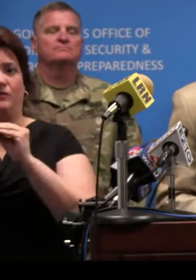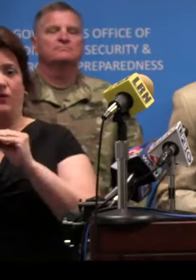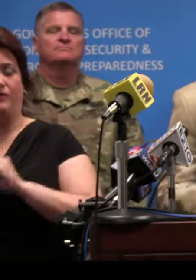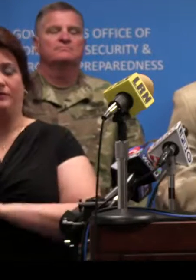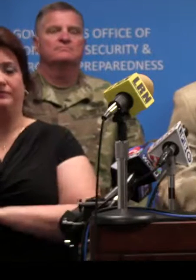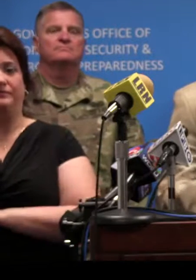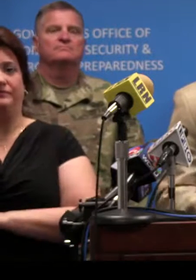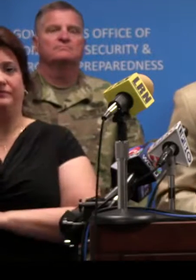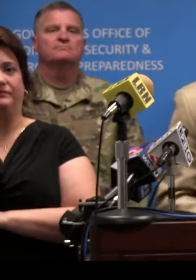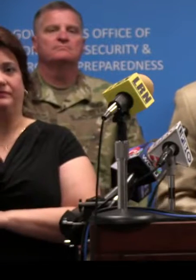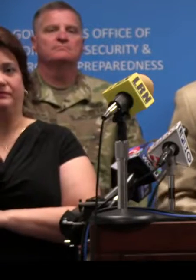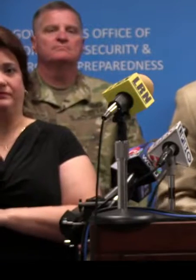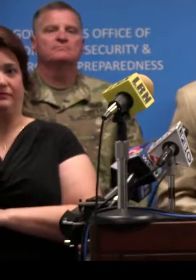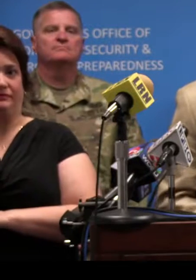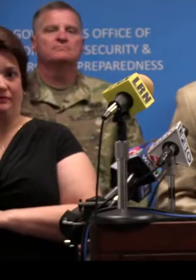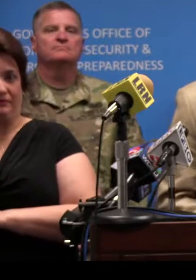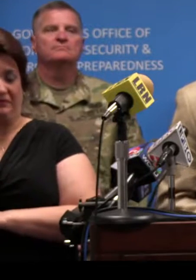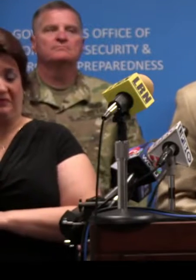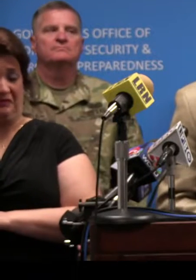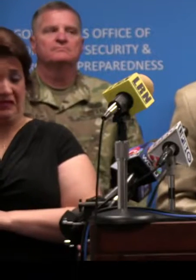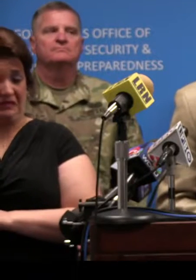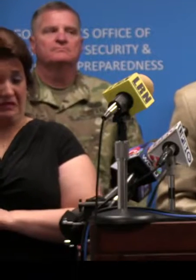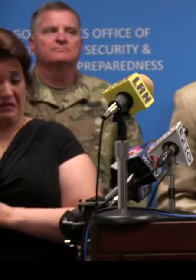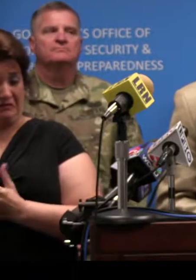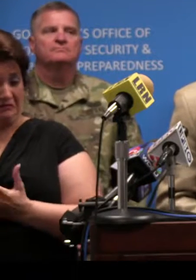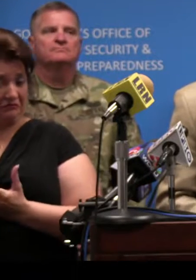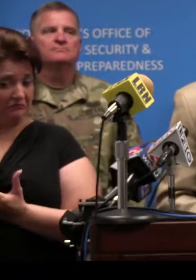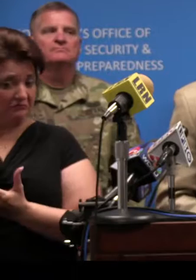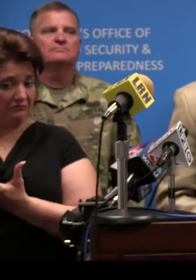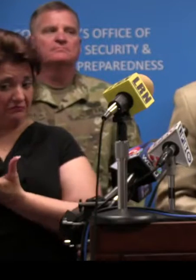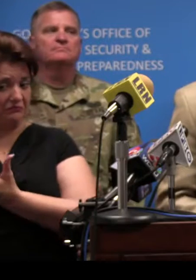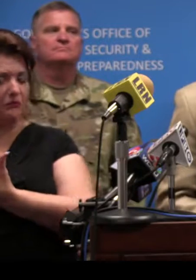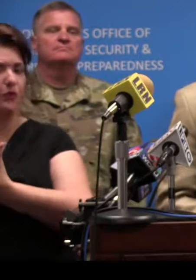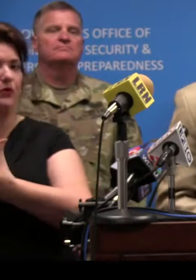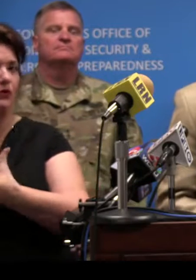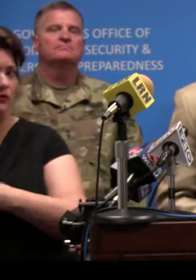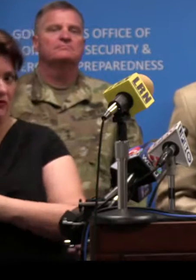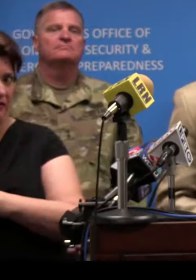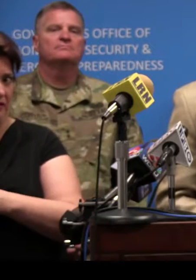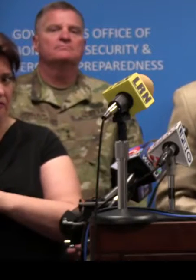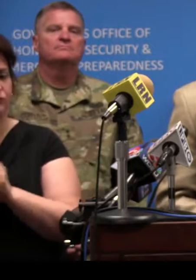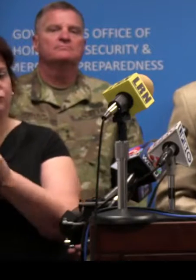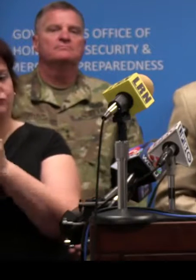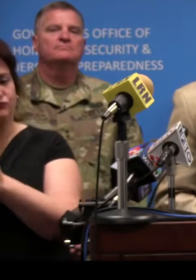will ask that they be included in an expanded declaration as well but I just